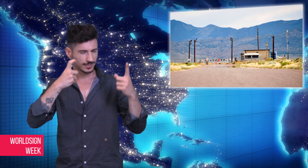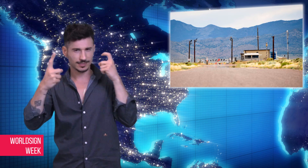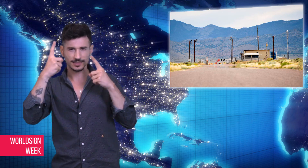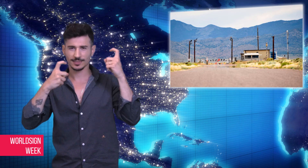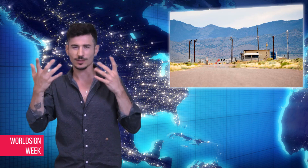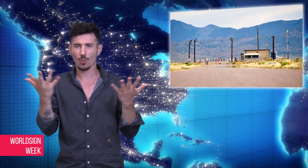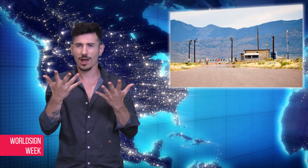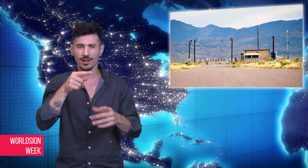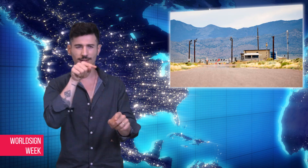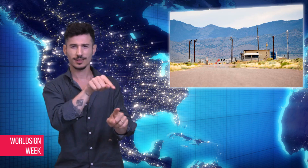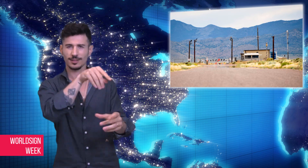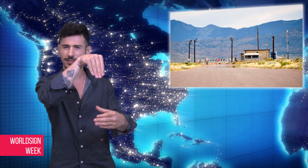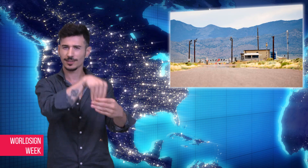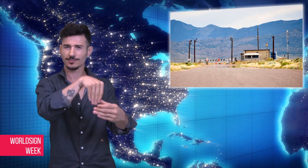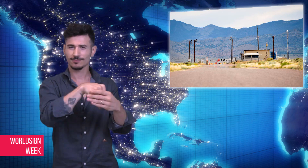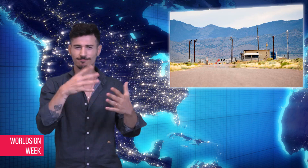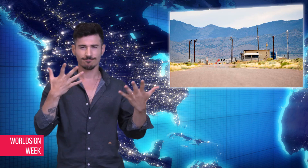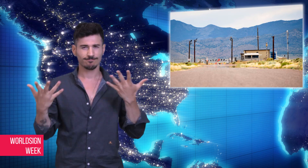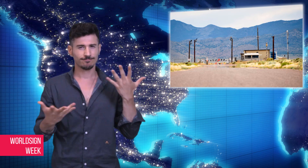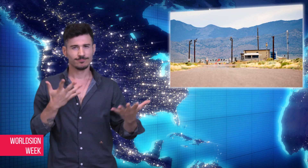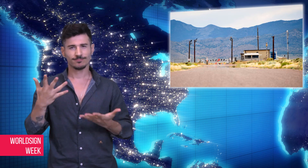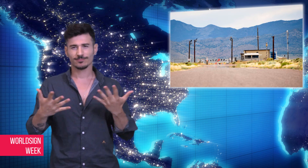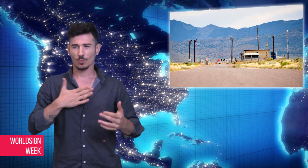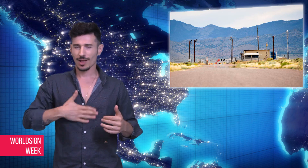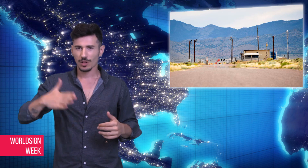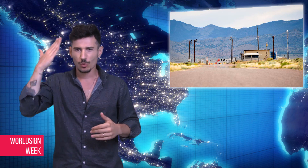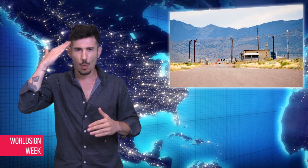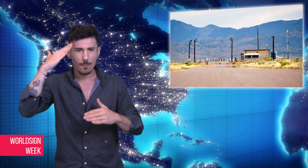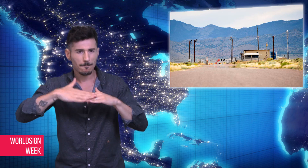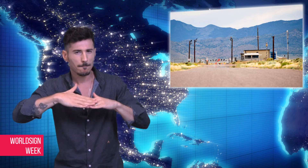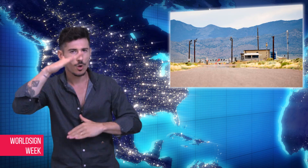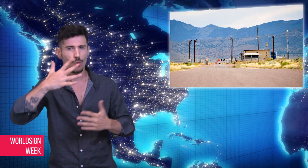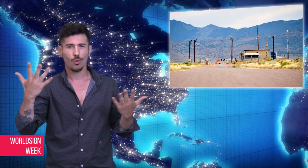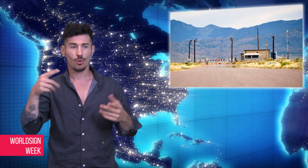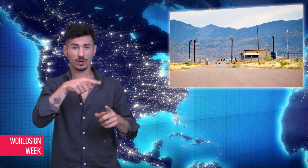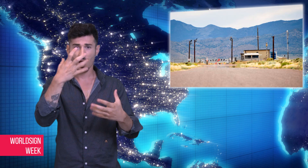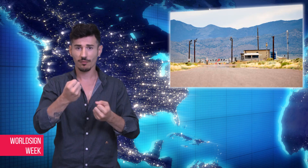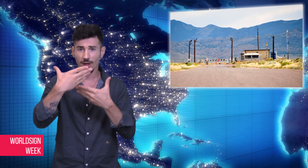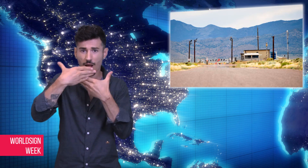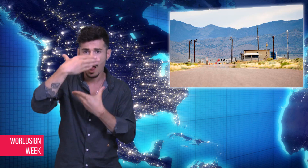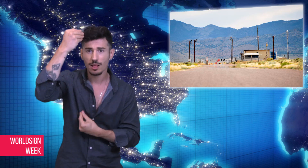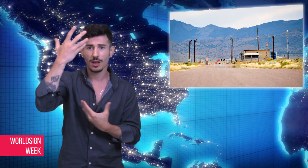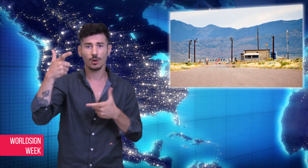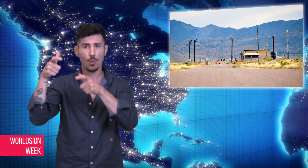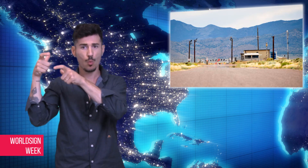by many people who are curious about aliens and UFOs.